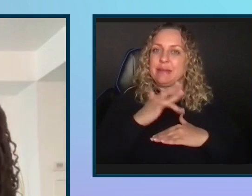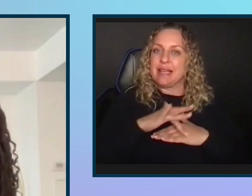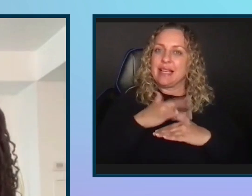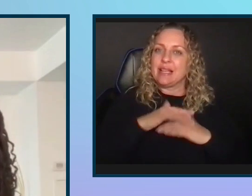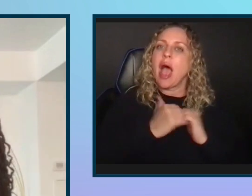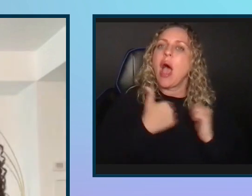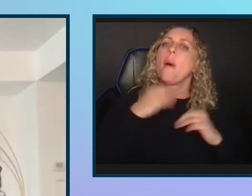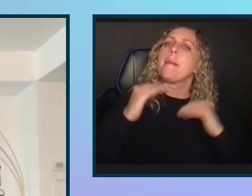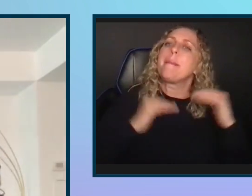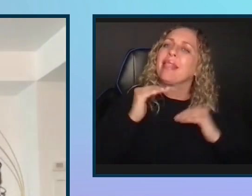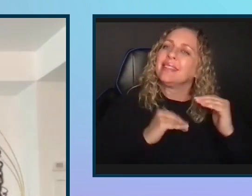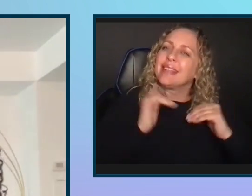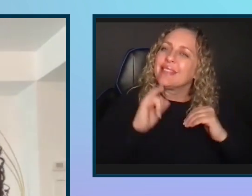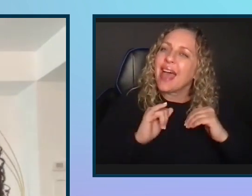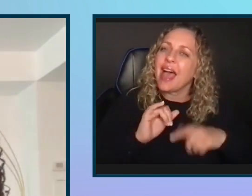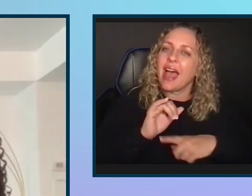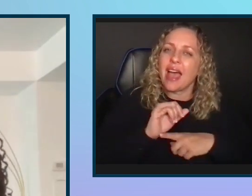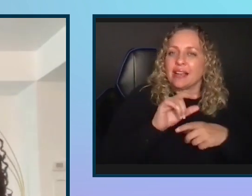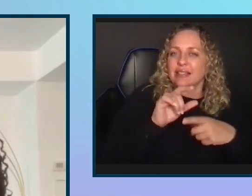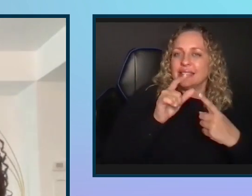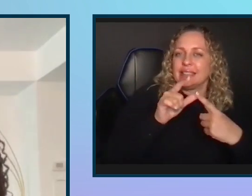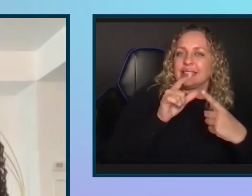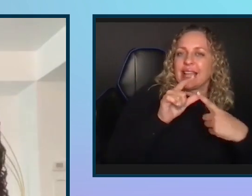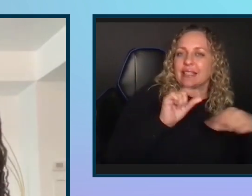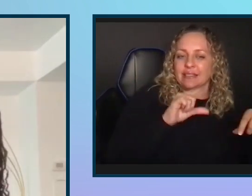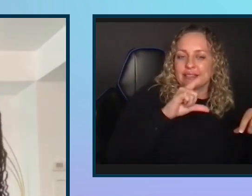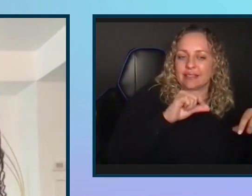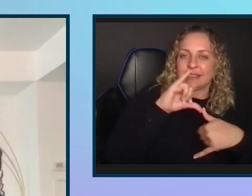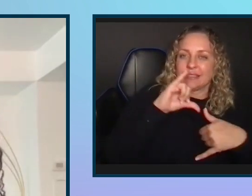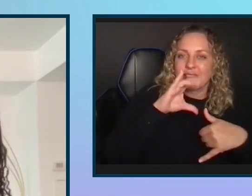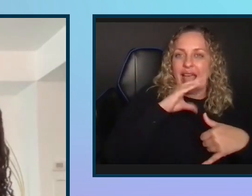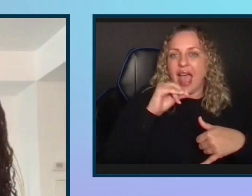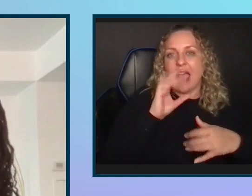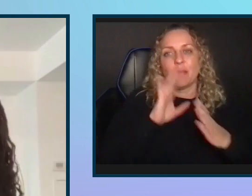those two of tech size and labeling those icons? Yeah that's a really great question.